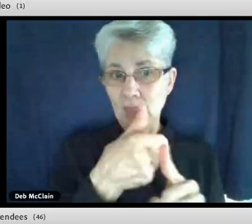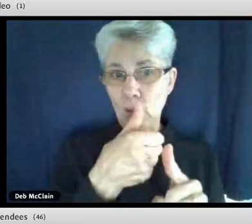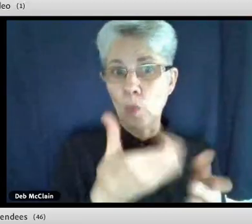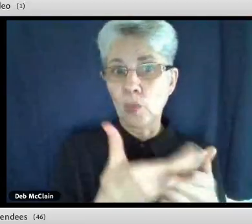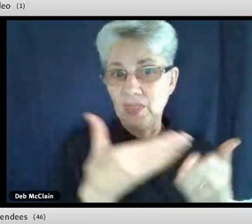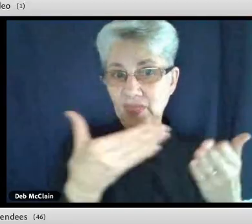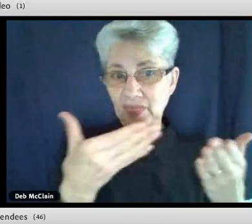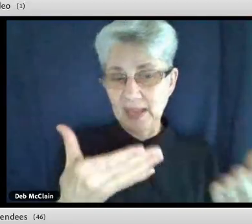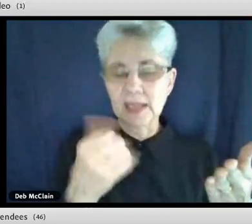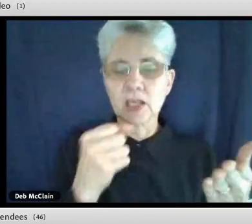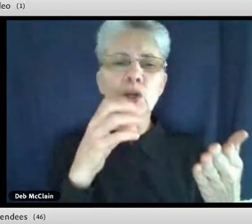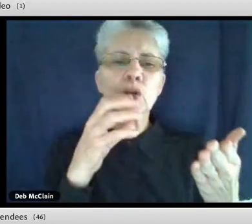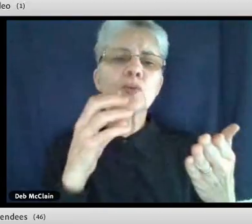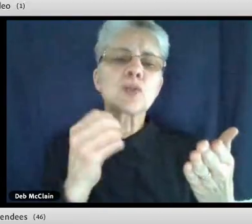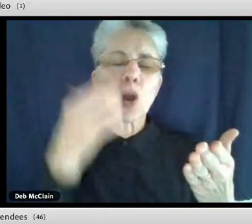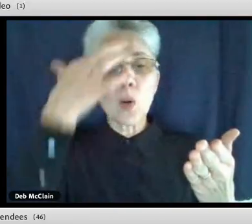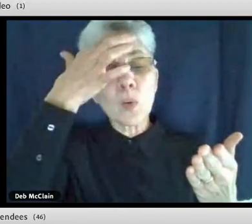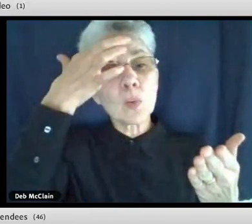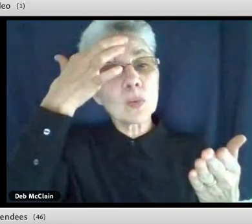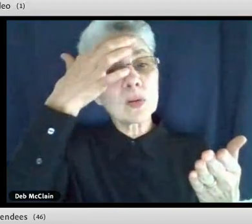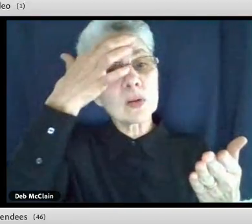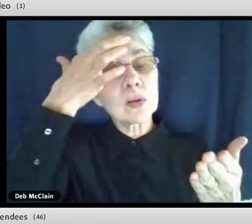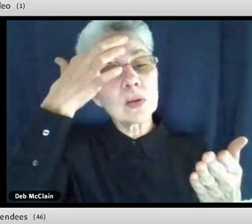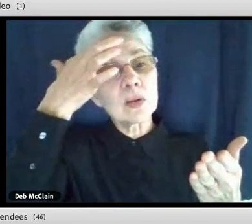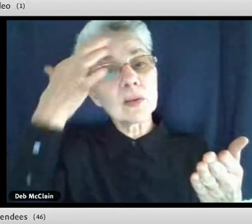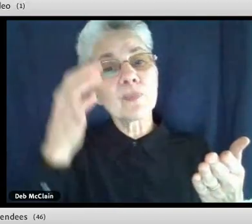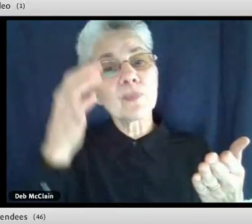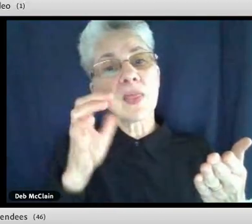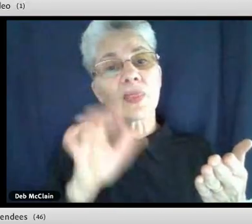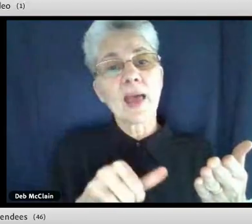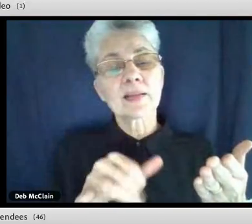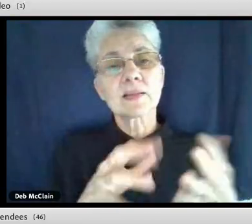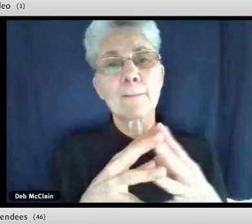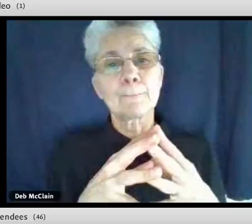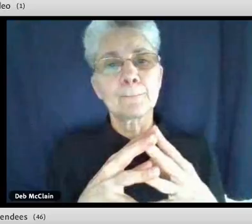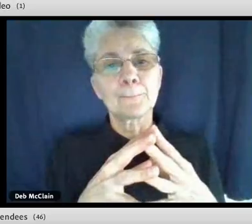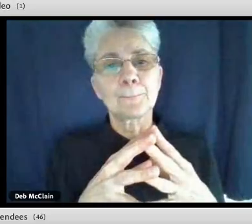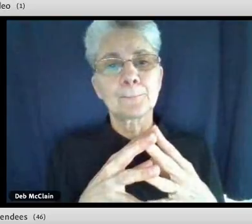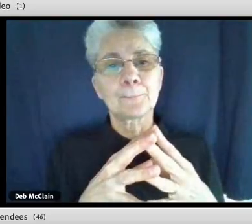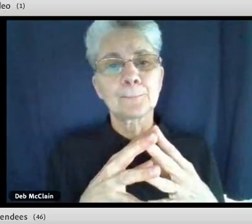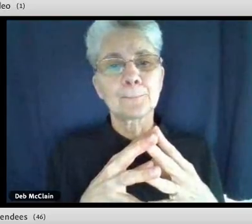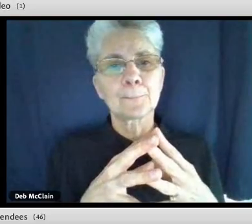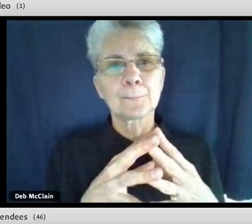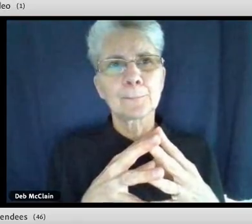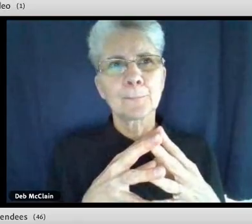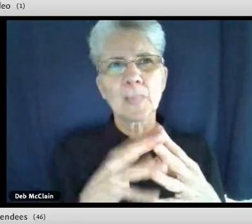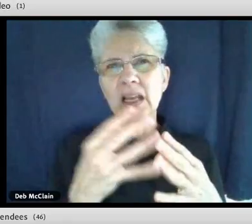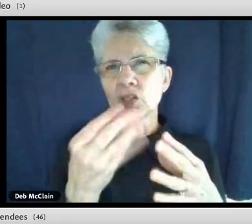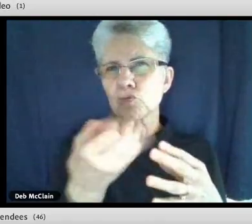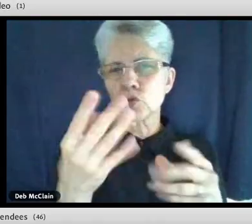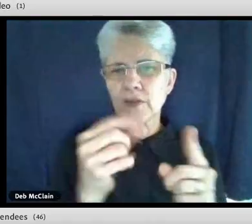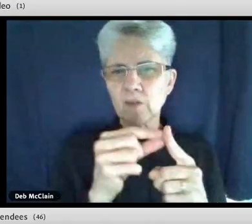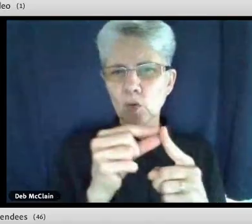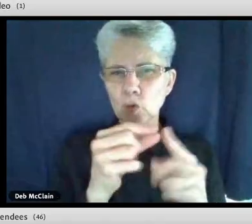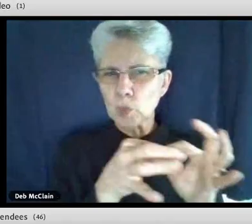and so it's a couple different terms with that.